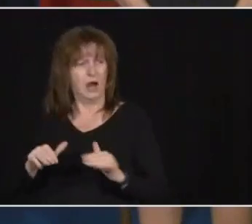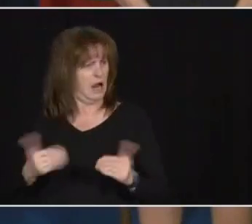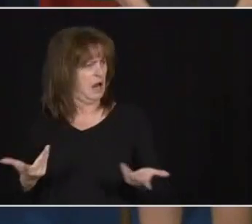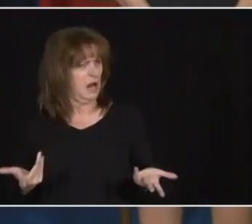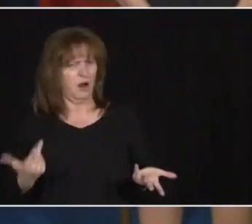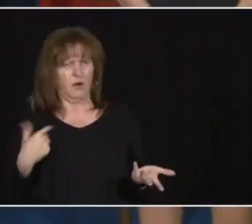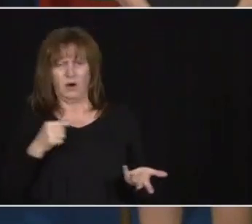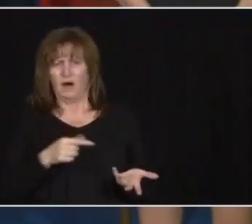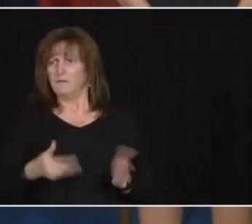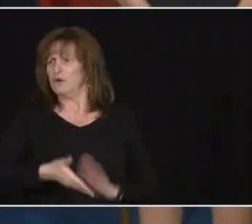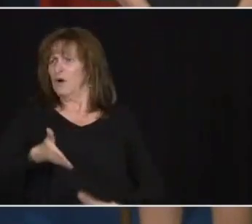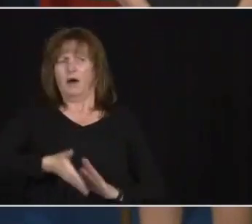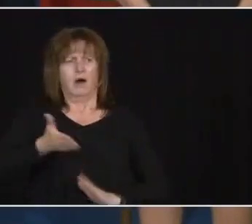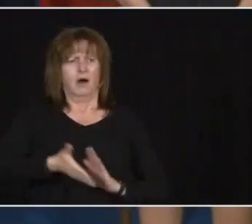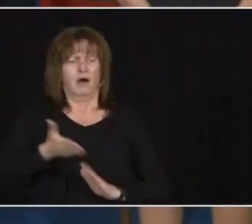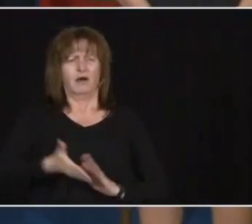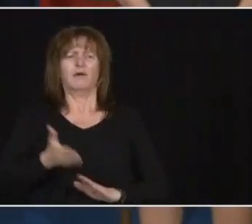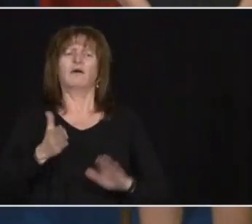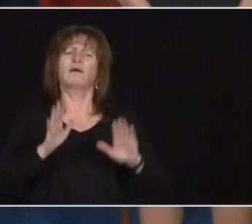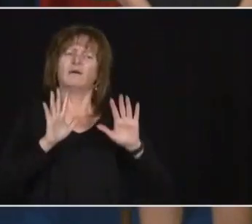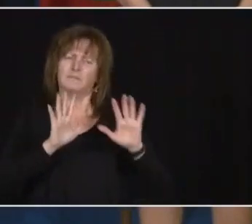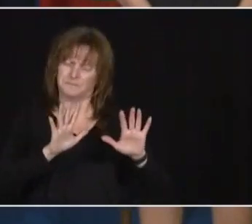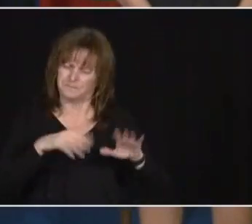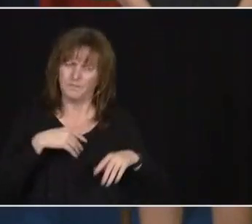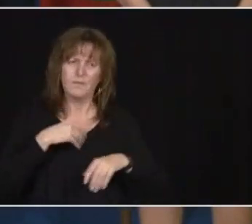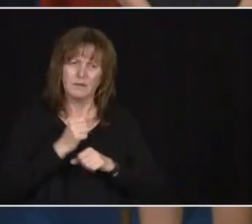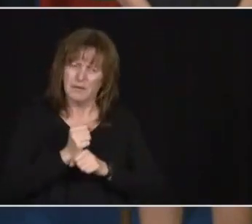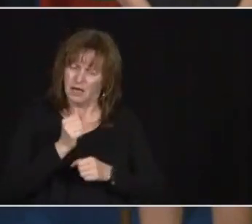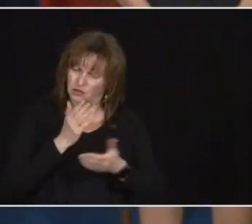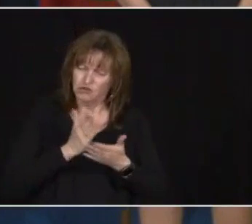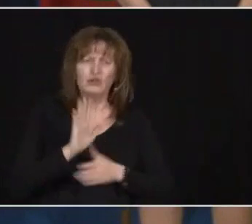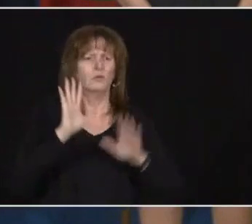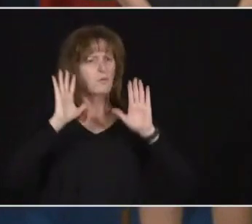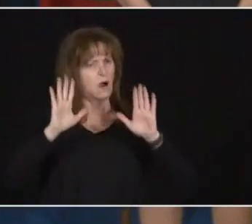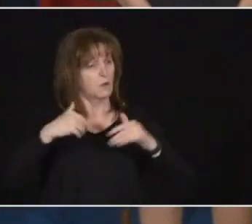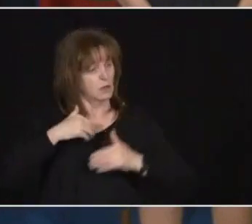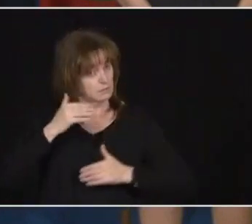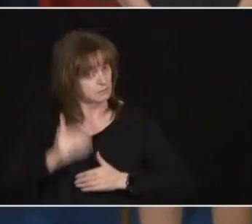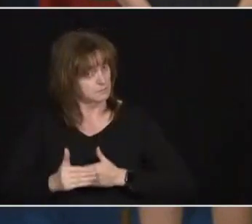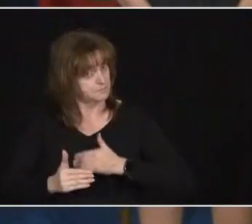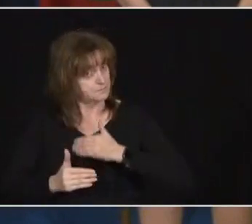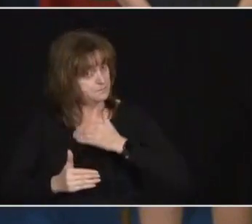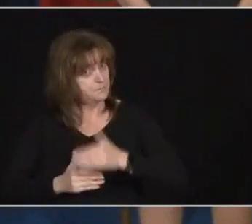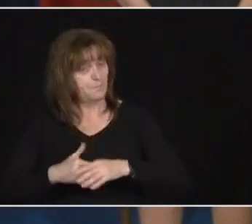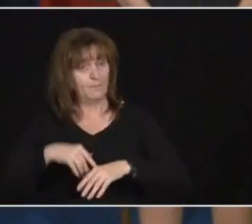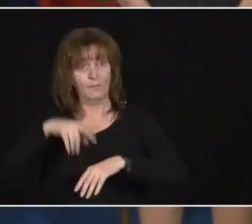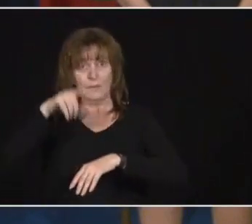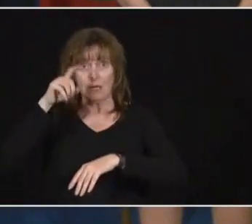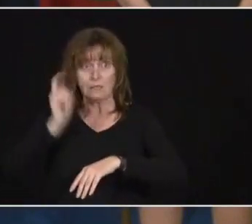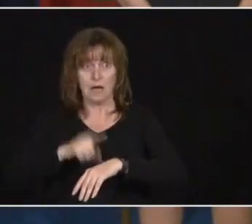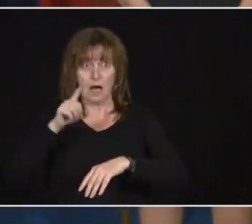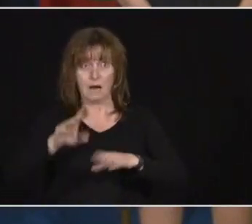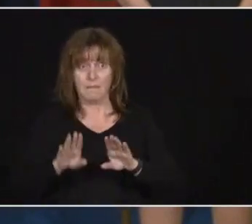So I just want to make sure we continue moving forward so when the time comes, we have a fully